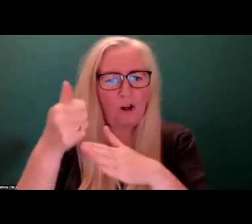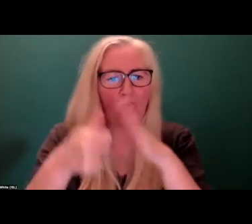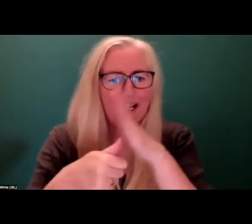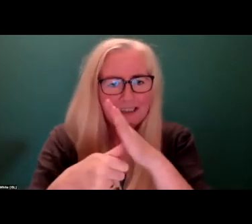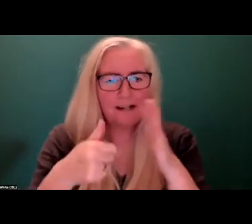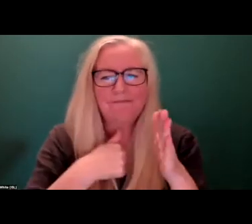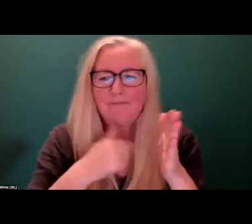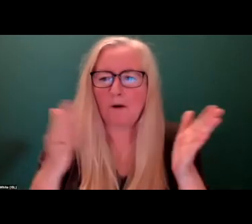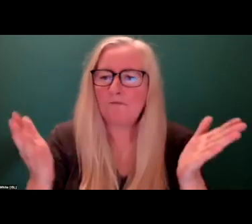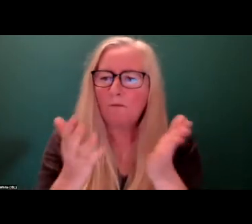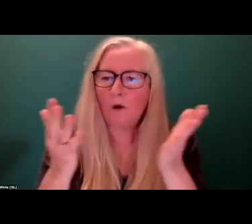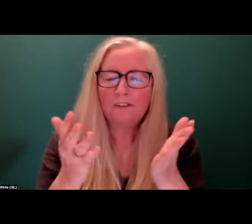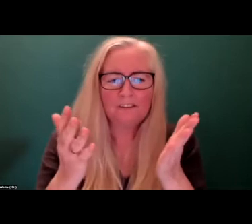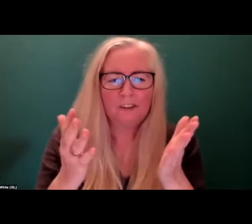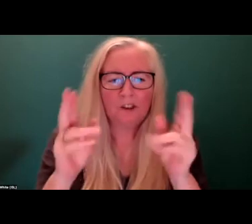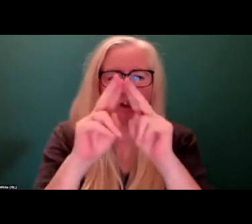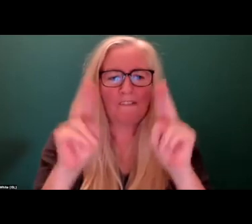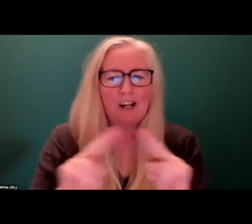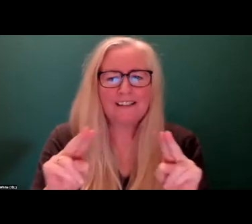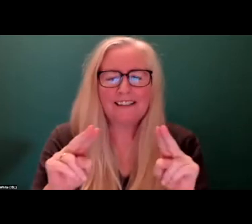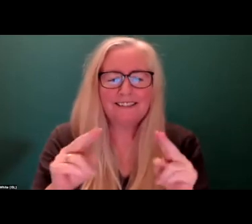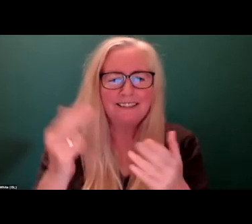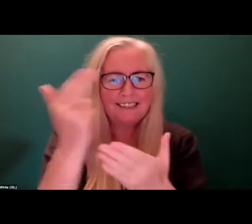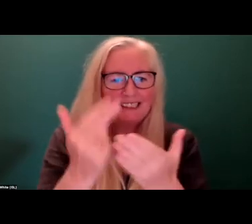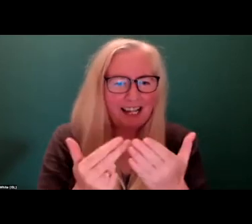My role in essence is to promote universal design in the built environment.